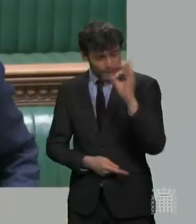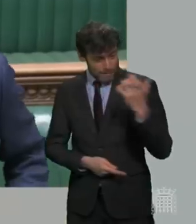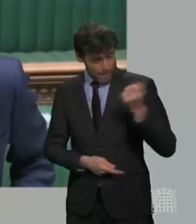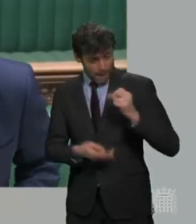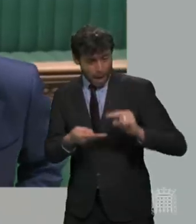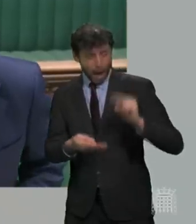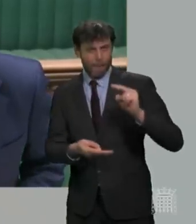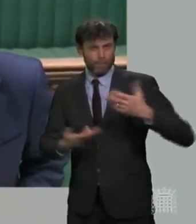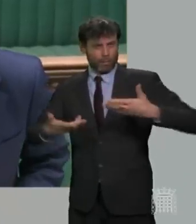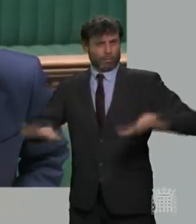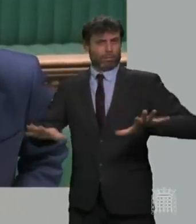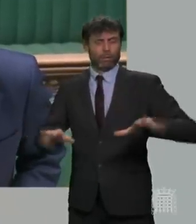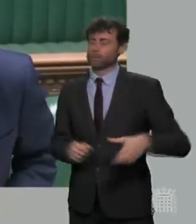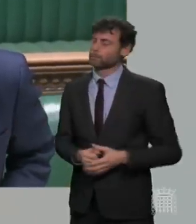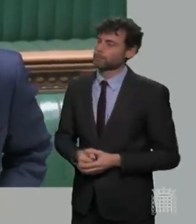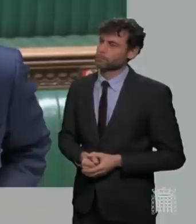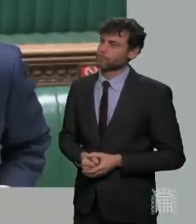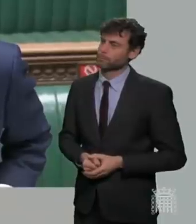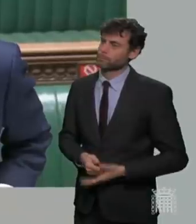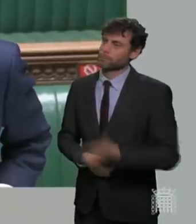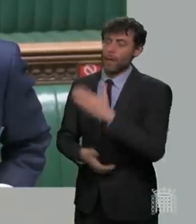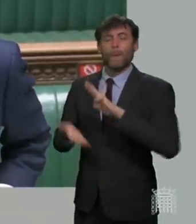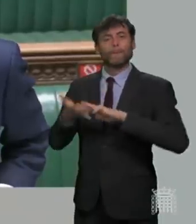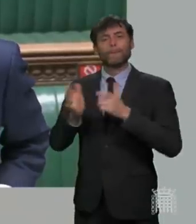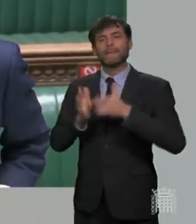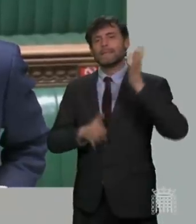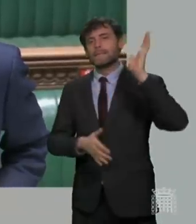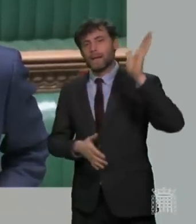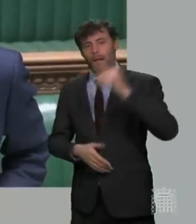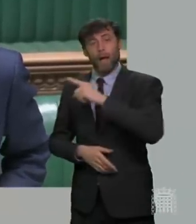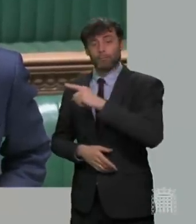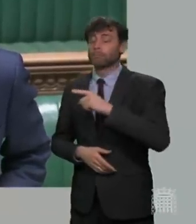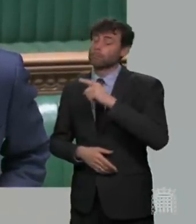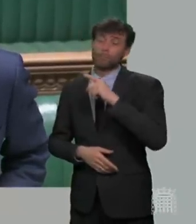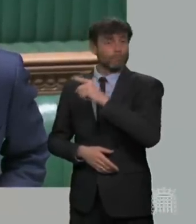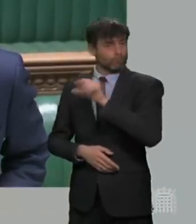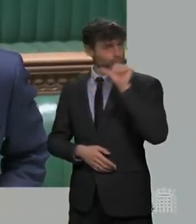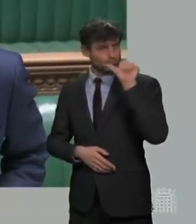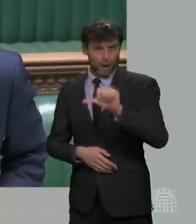The hon. Lady is indeed right that we owe a huge amount to our nurses—an incalculable debt—which